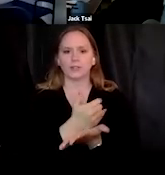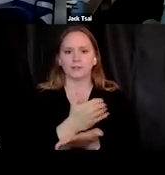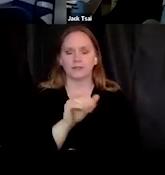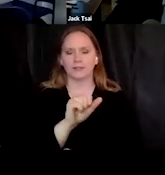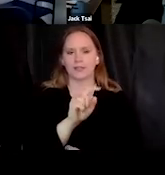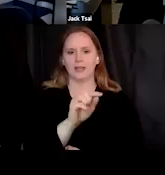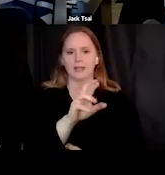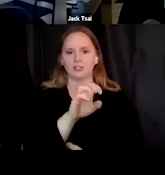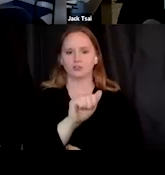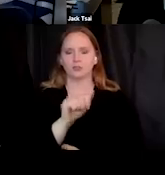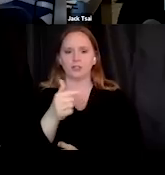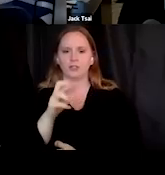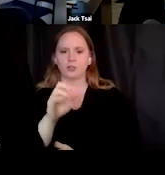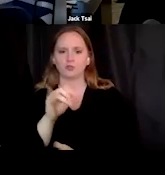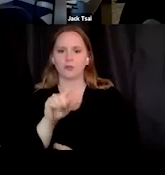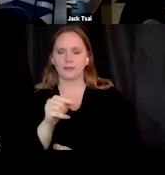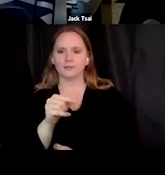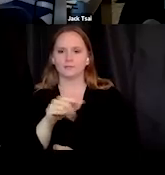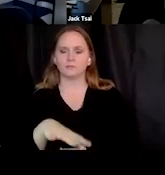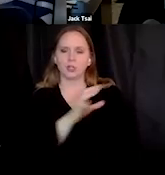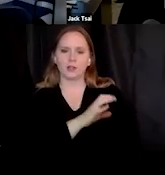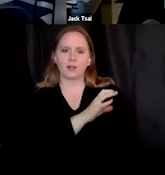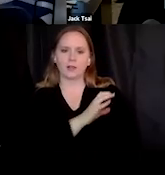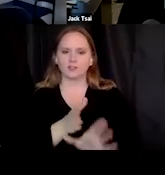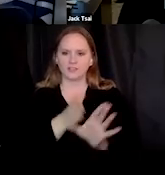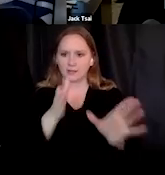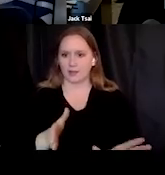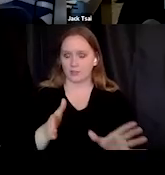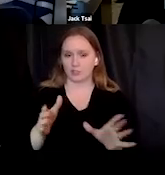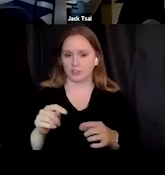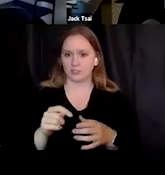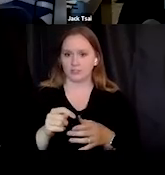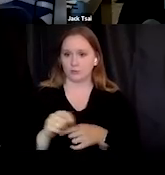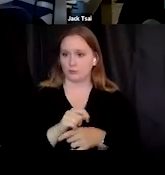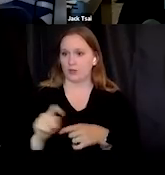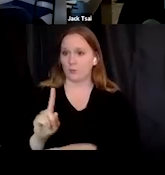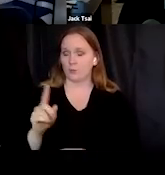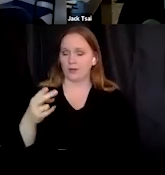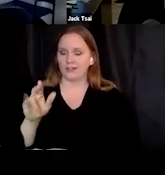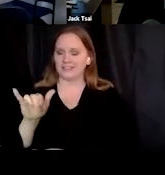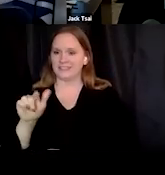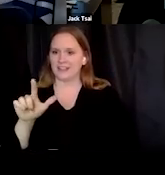Dr. Greig is a clinical psychologist who trained at Yale and also within the Veteran Affairs healthcare system.